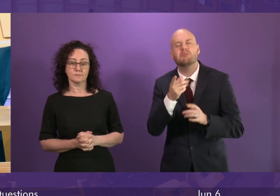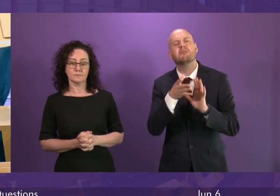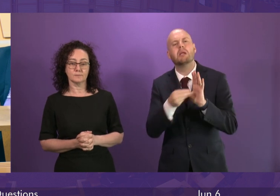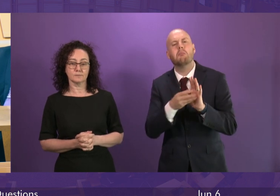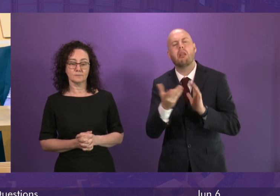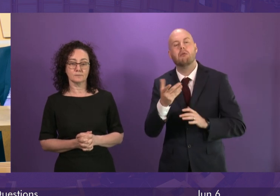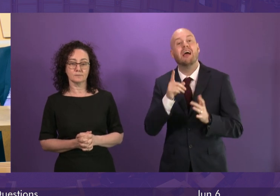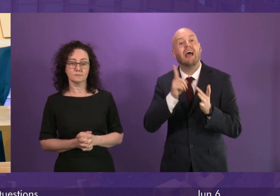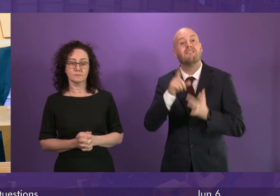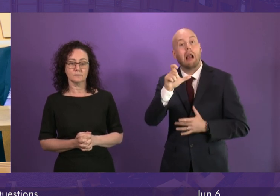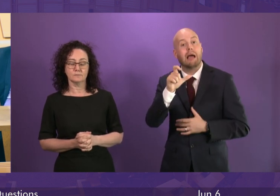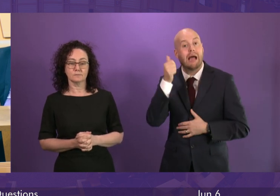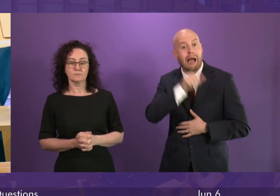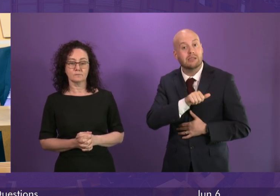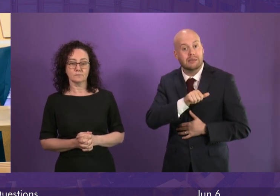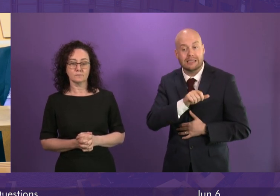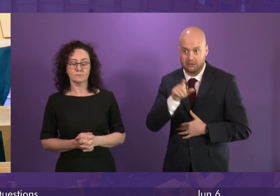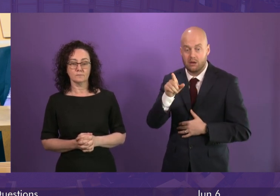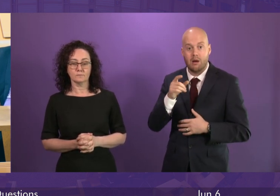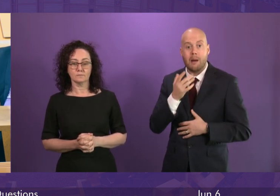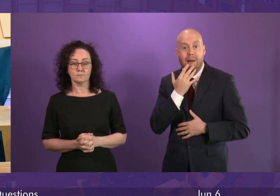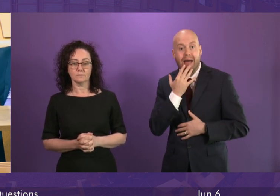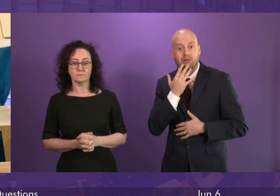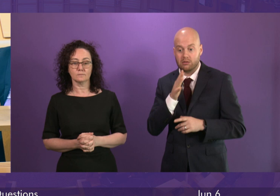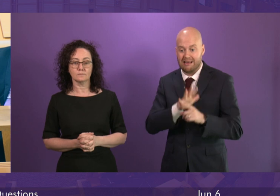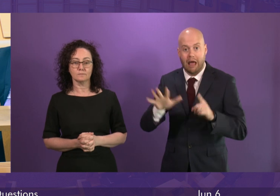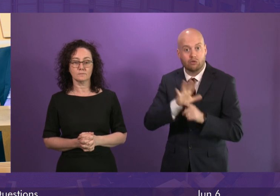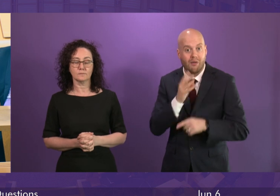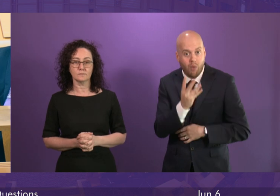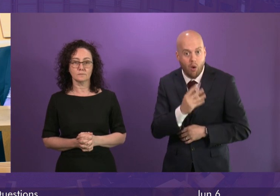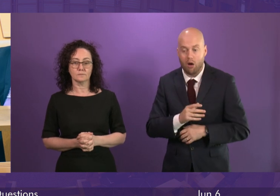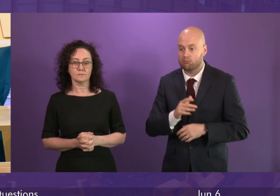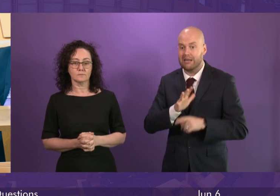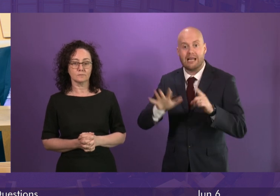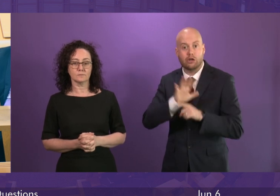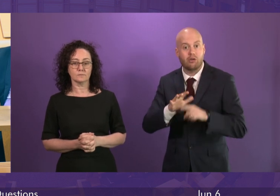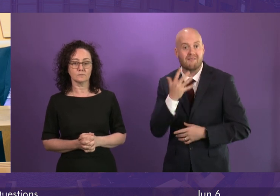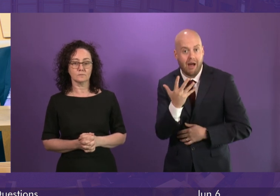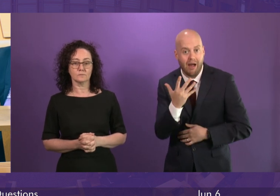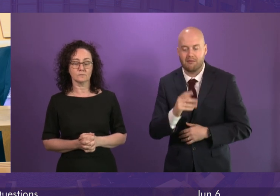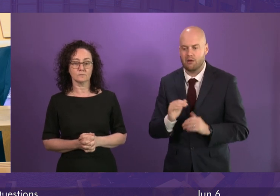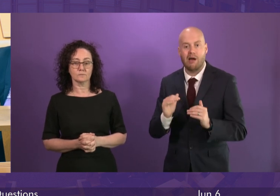is being taught at national 4, national 5, higher and advanced higher all in the same